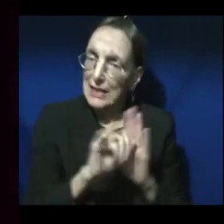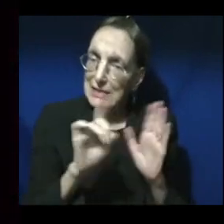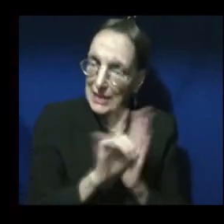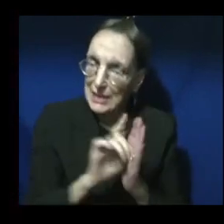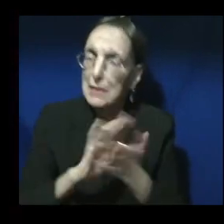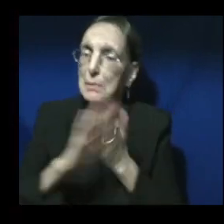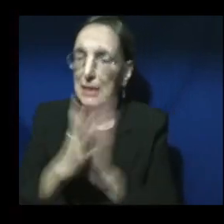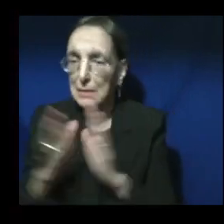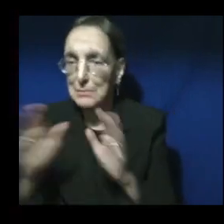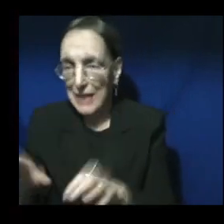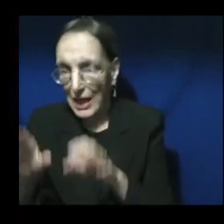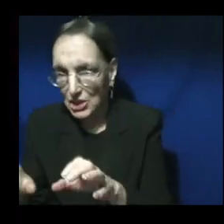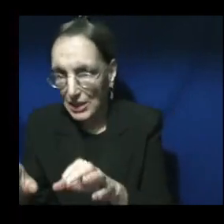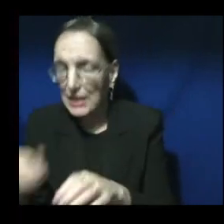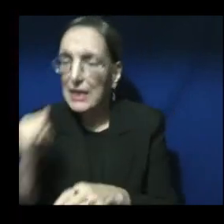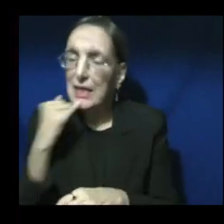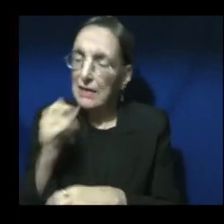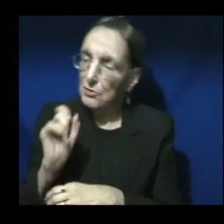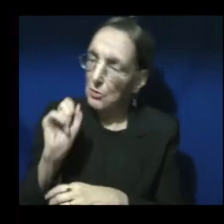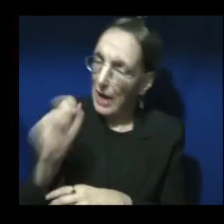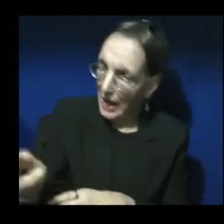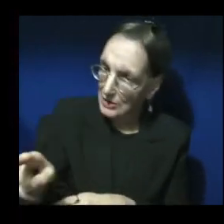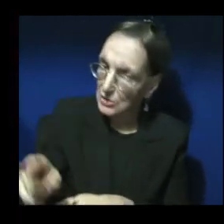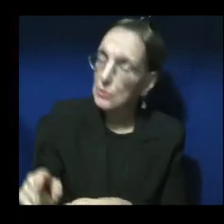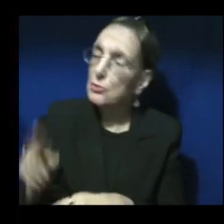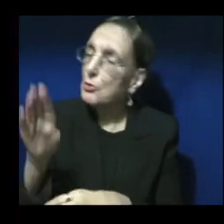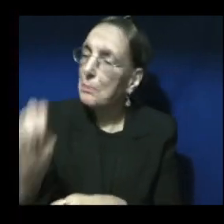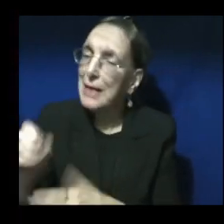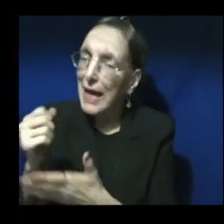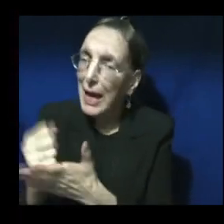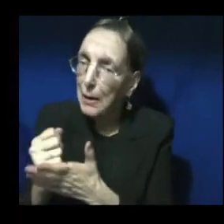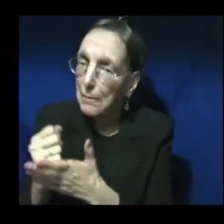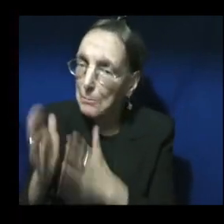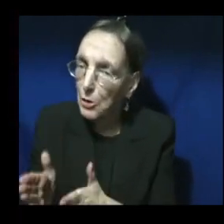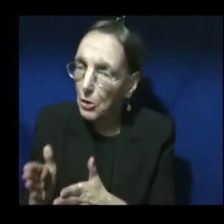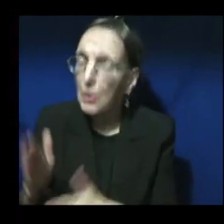rather than help, we can make them more likely to take those actions because they care about